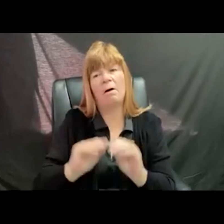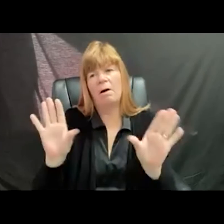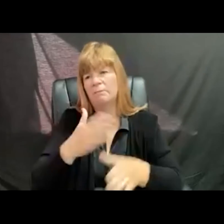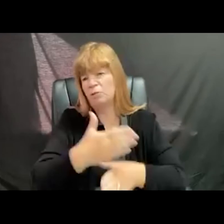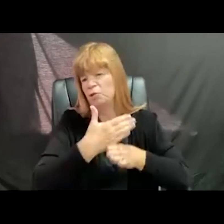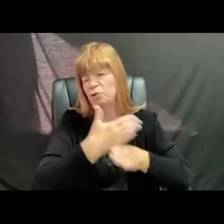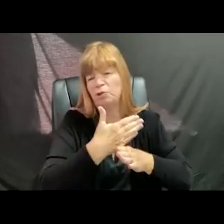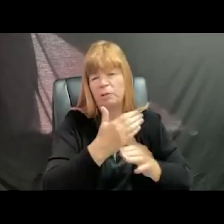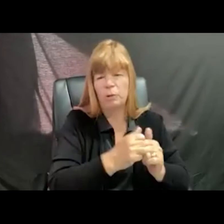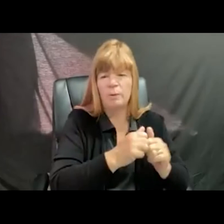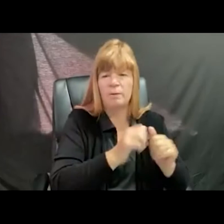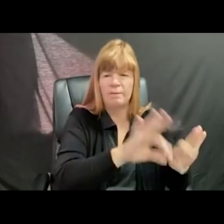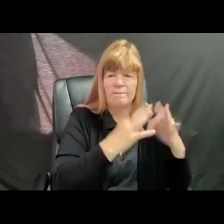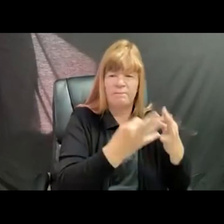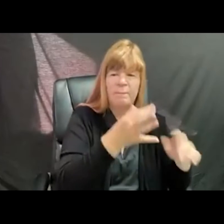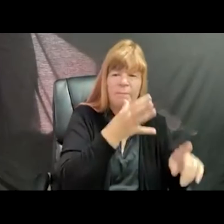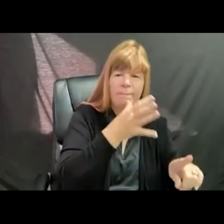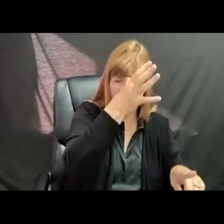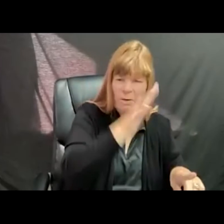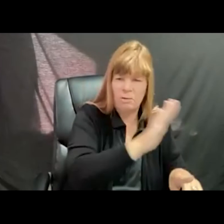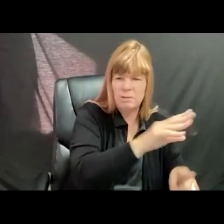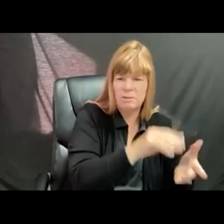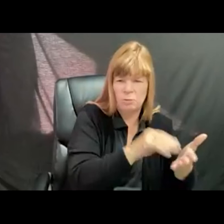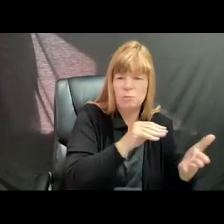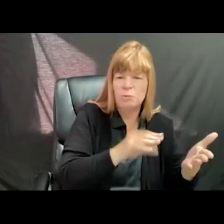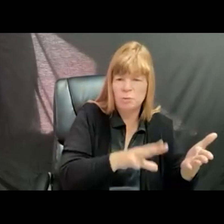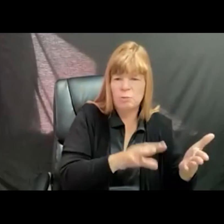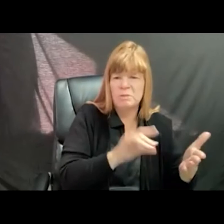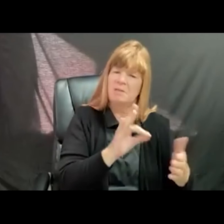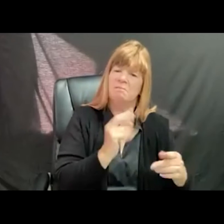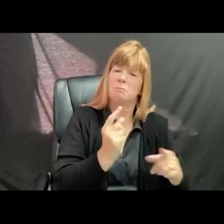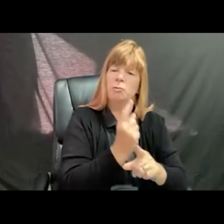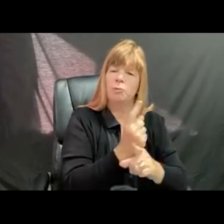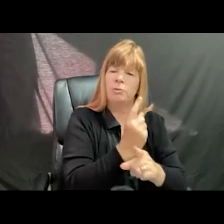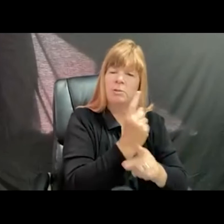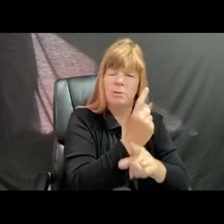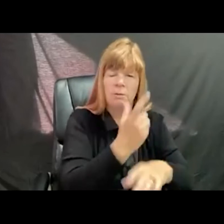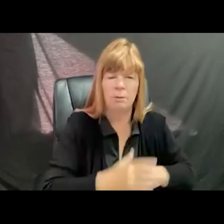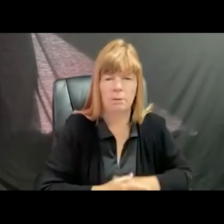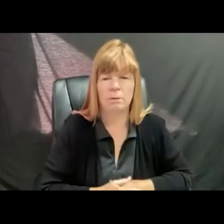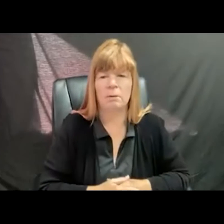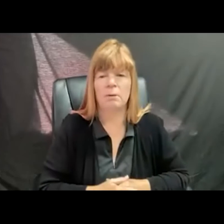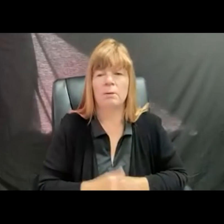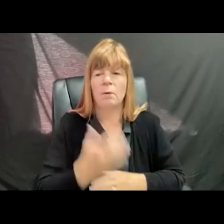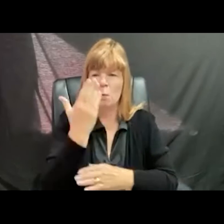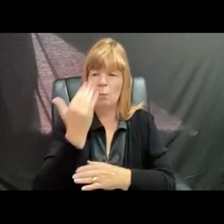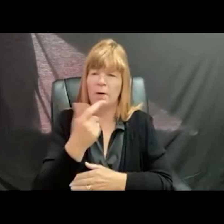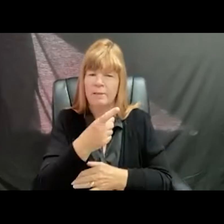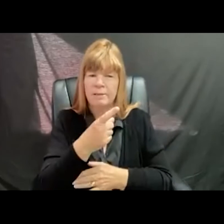parents of the student if um if that's appropriate um so that they're kept up to date on what the uh